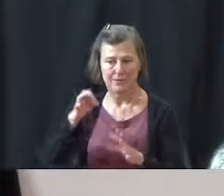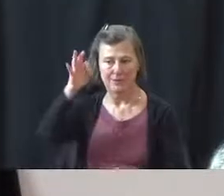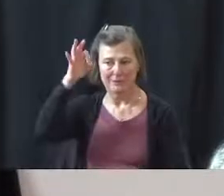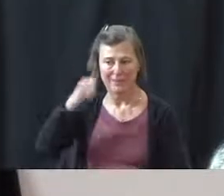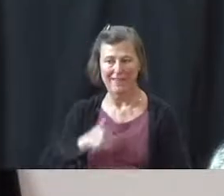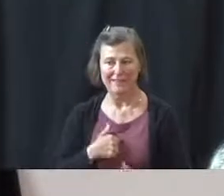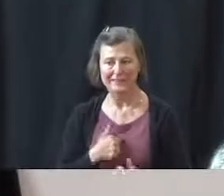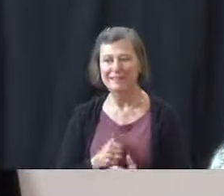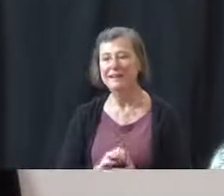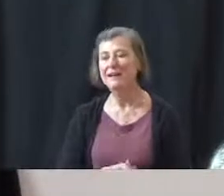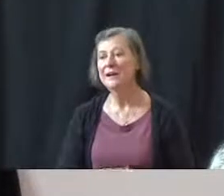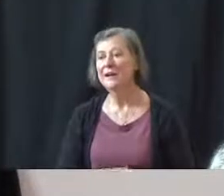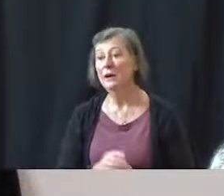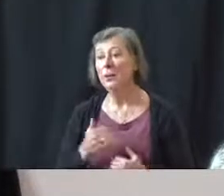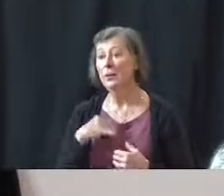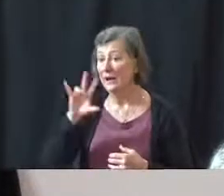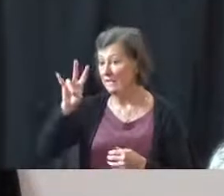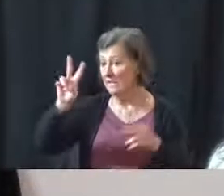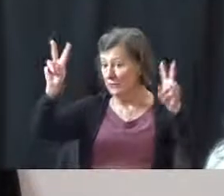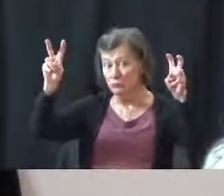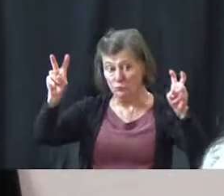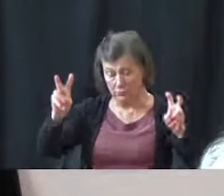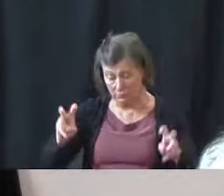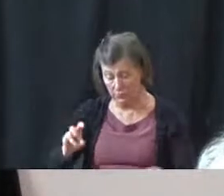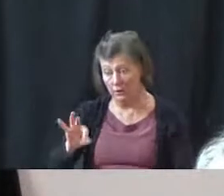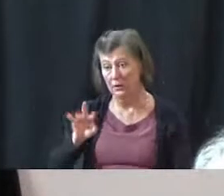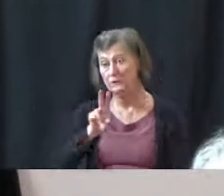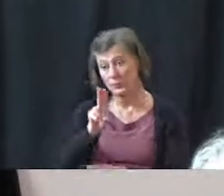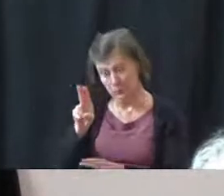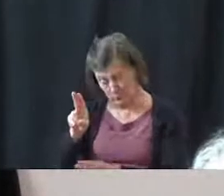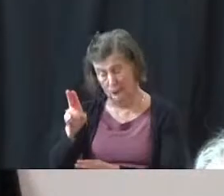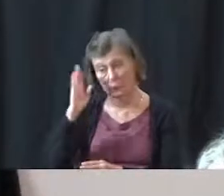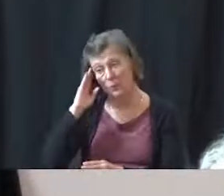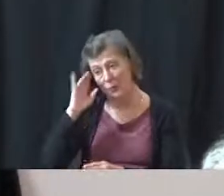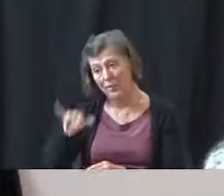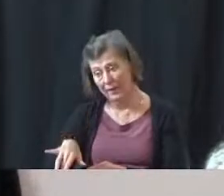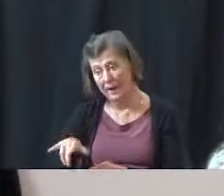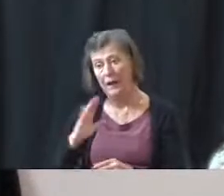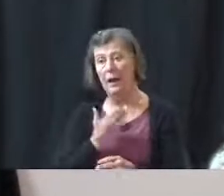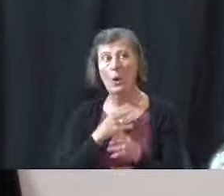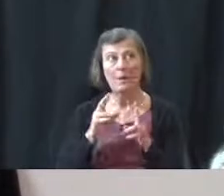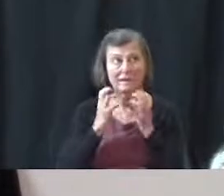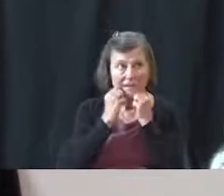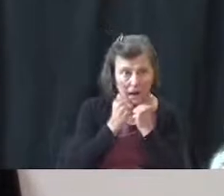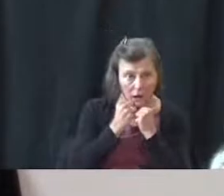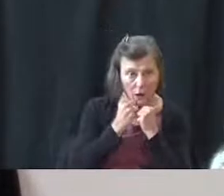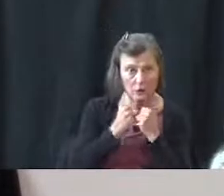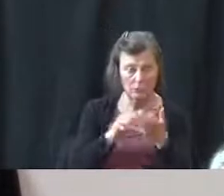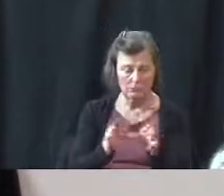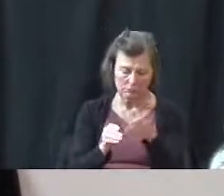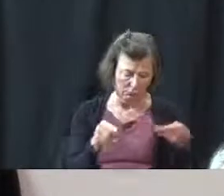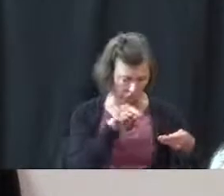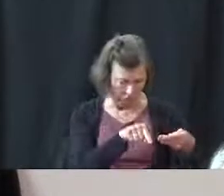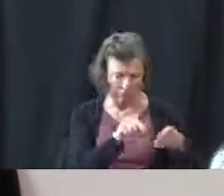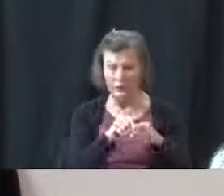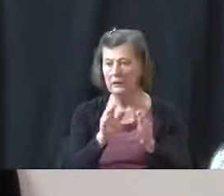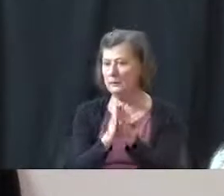You know we have our seven principles of Unitarian Universalism. Those are our values. It's in front of our hymnal. And, those are great.